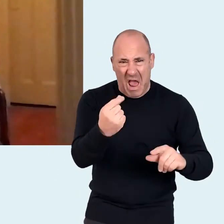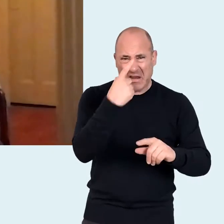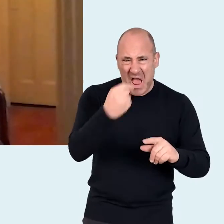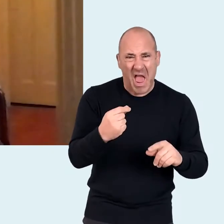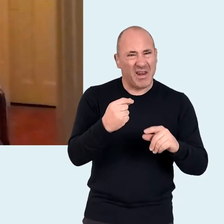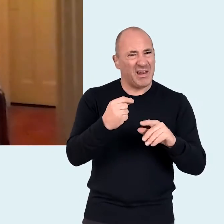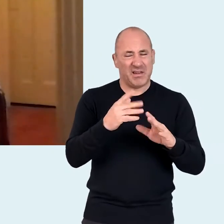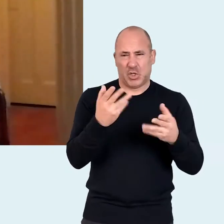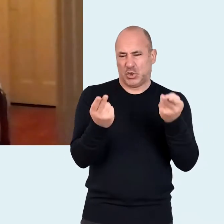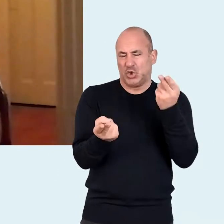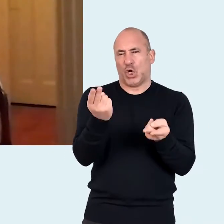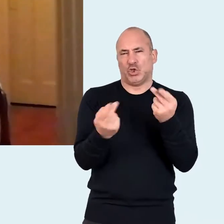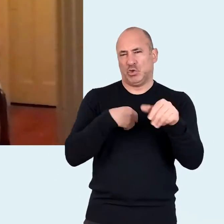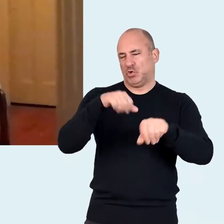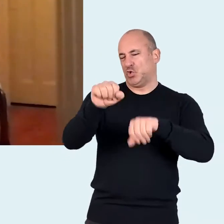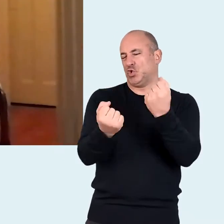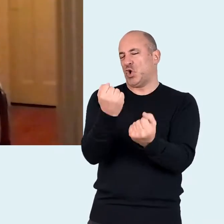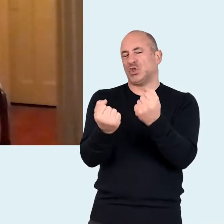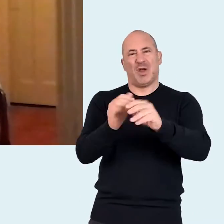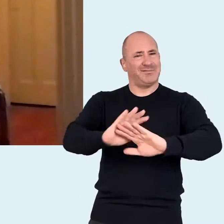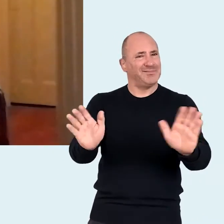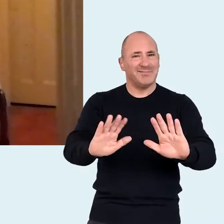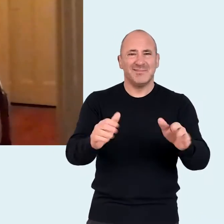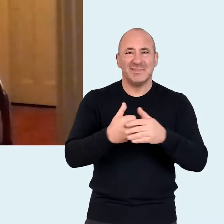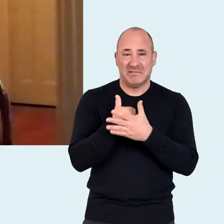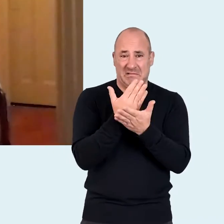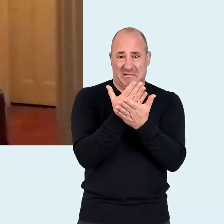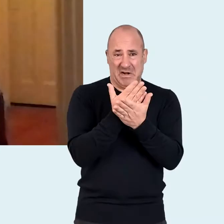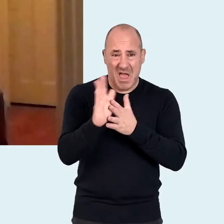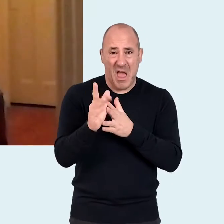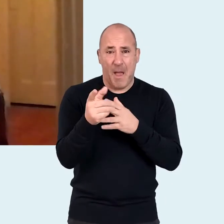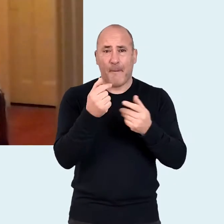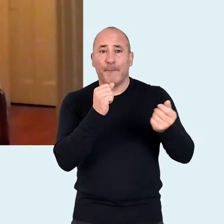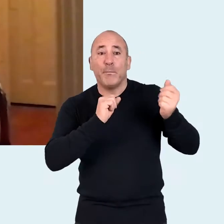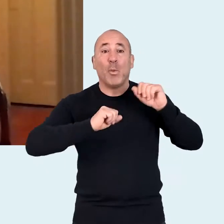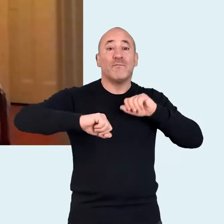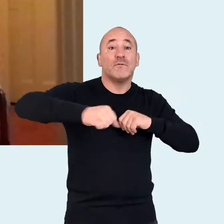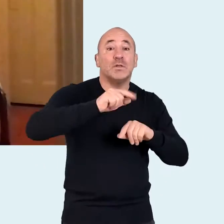completely non-judgemental. We make it clear that where movement is concerned, there's